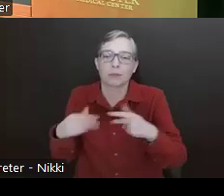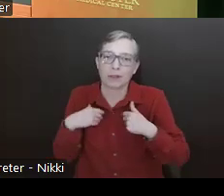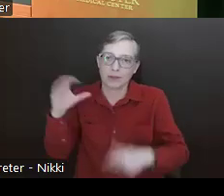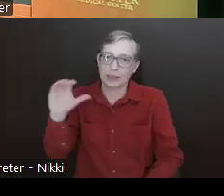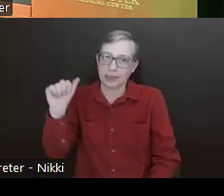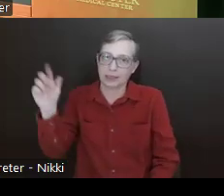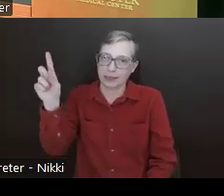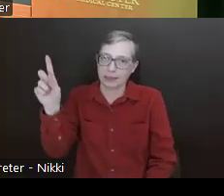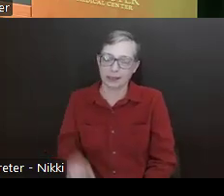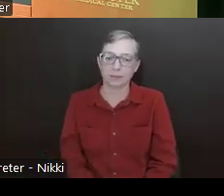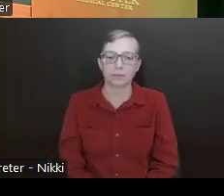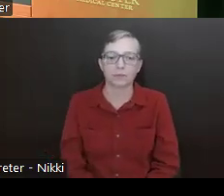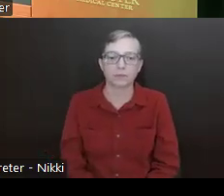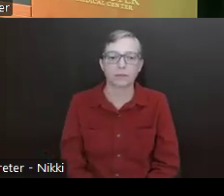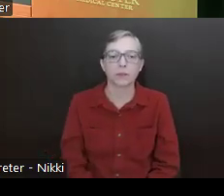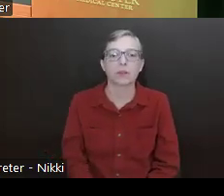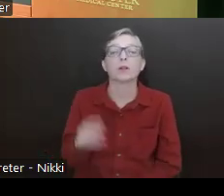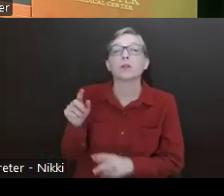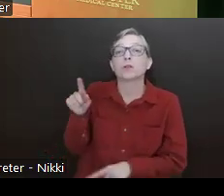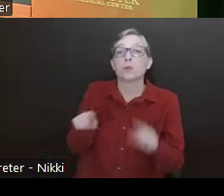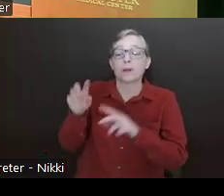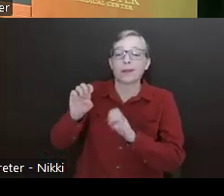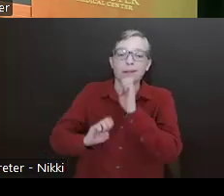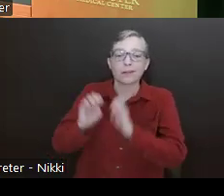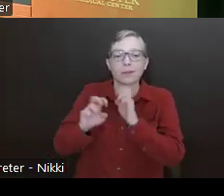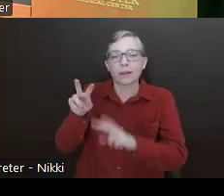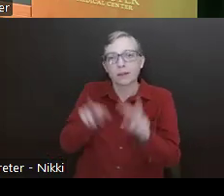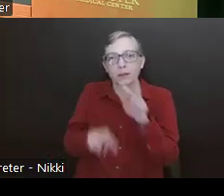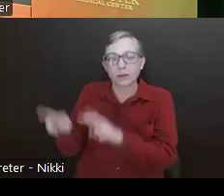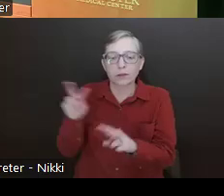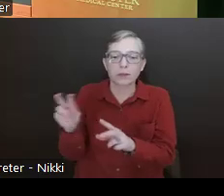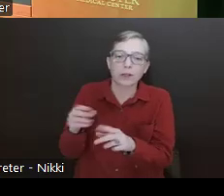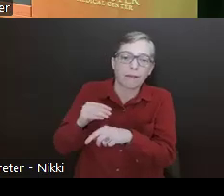uh the effectiveness of CBT in patients with heart failure uh the main outcome was depressive